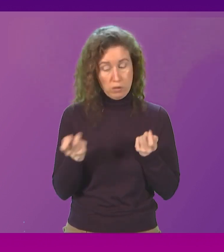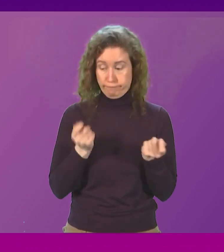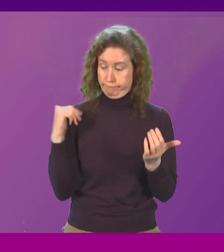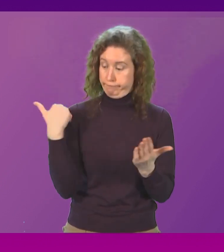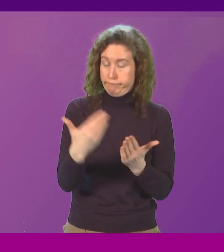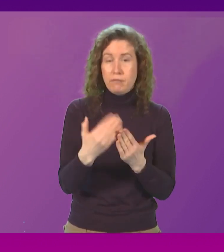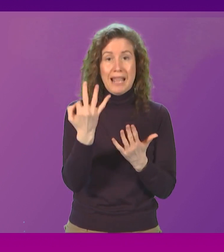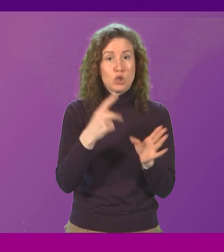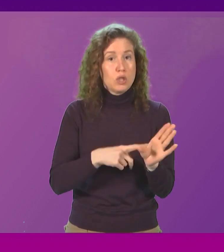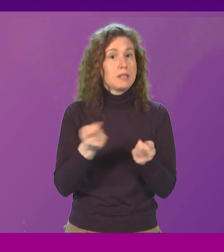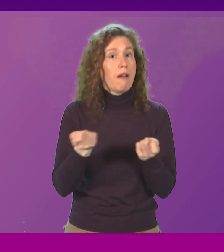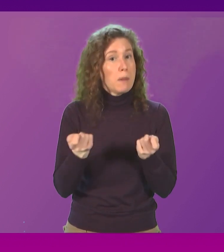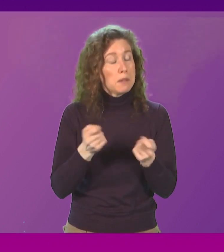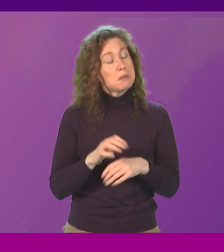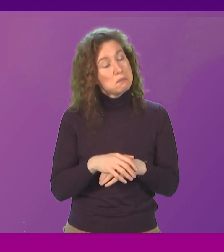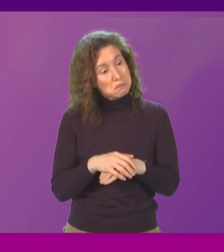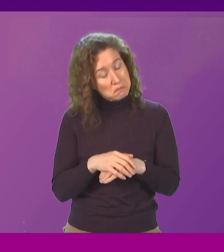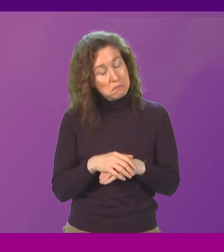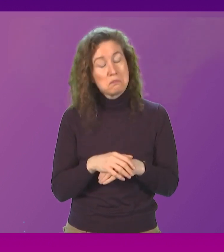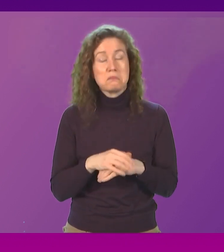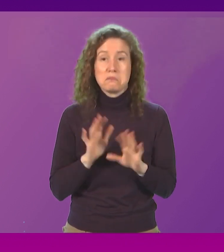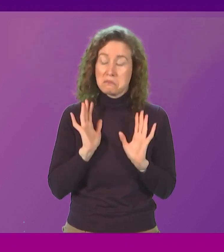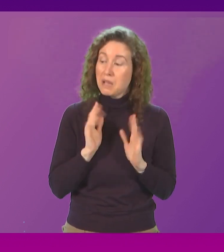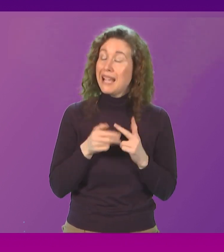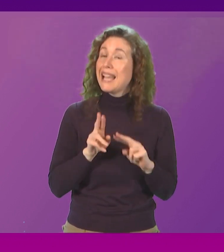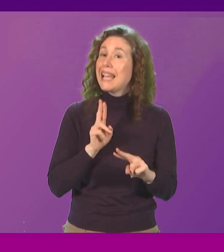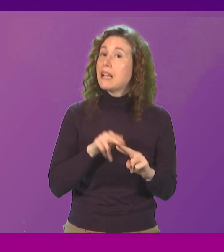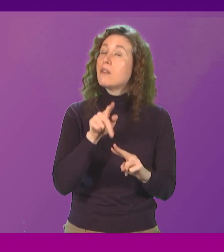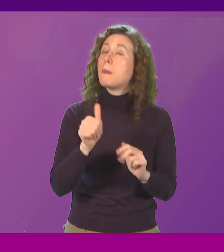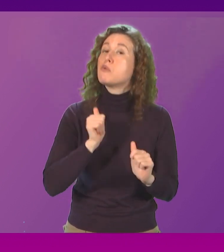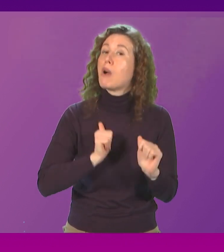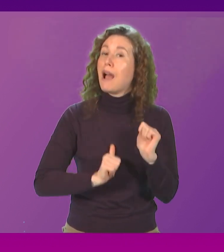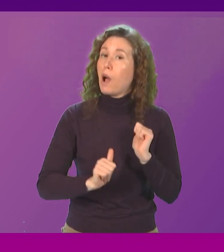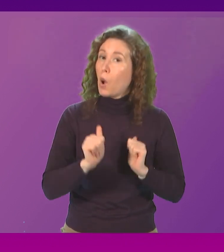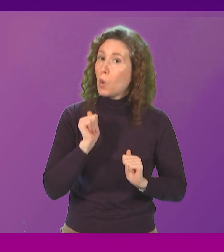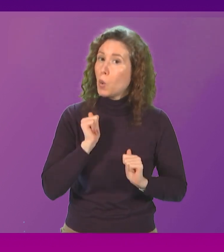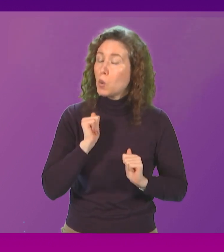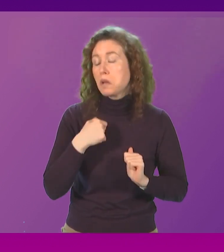If the First Minister is proud of her record in government, let us look at it.